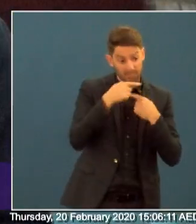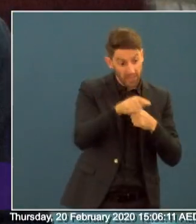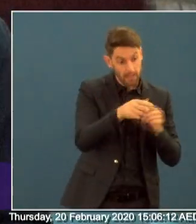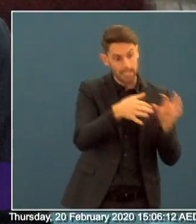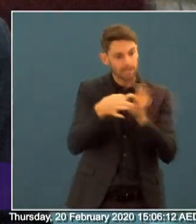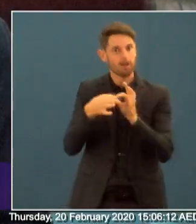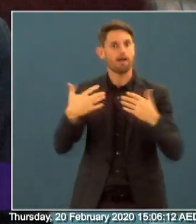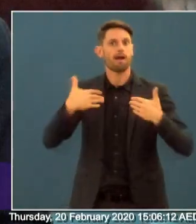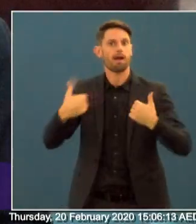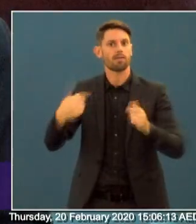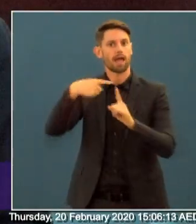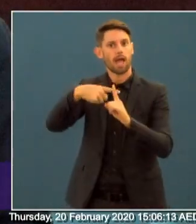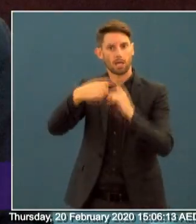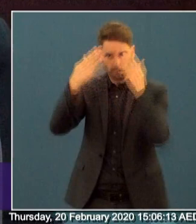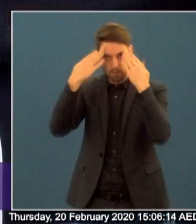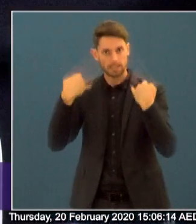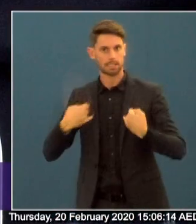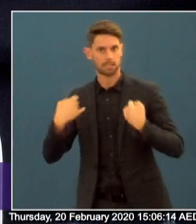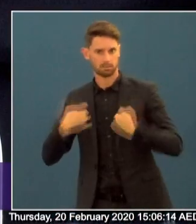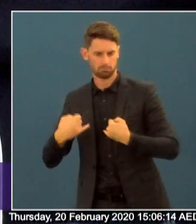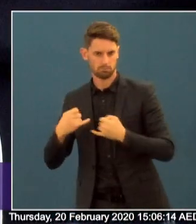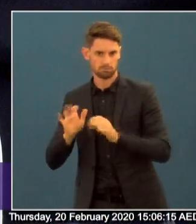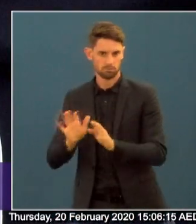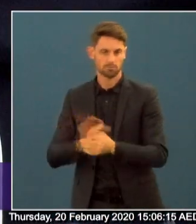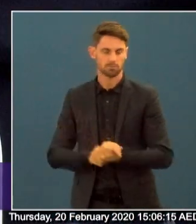if I may. So just to read from the document: